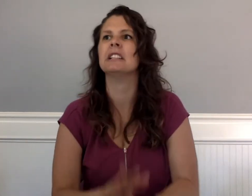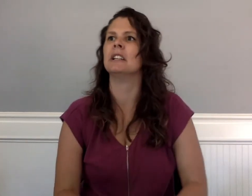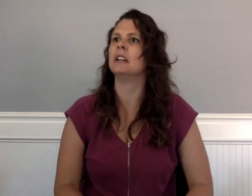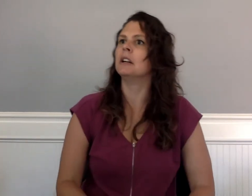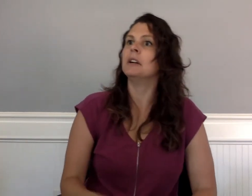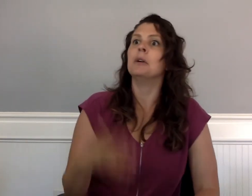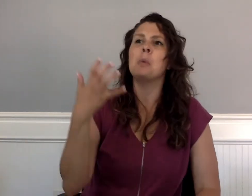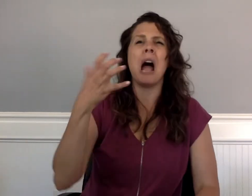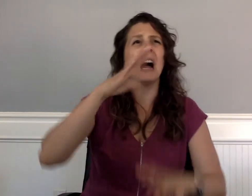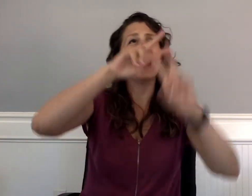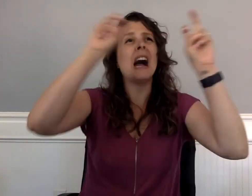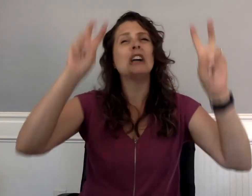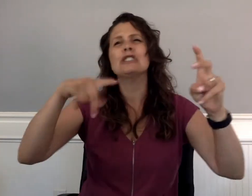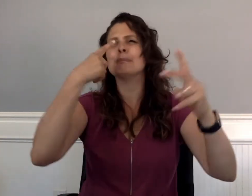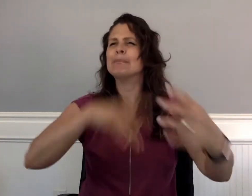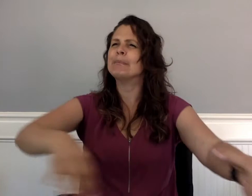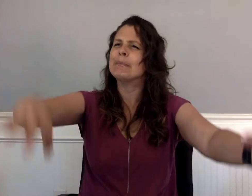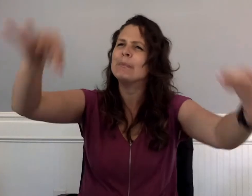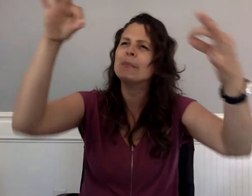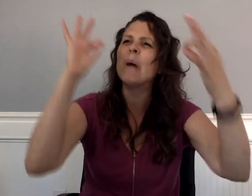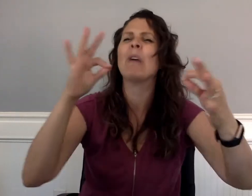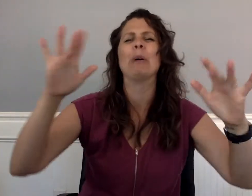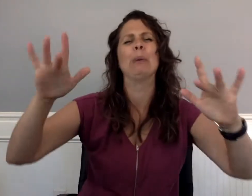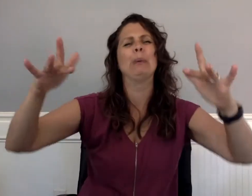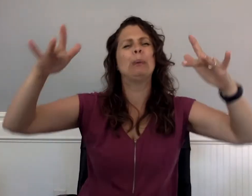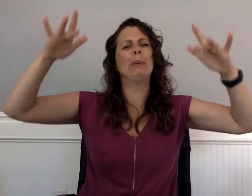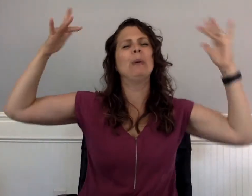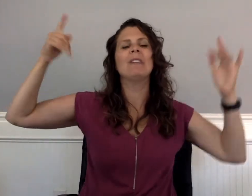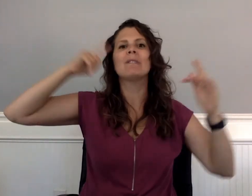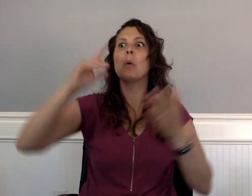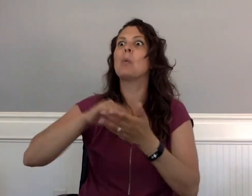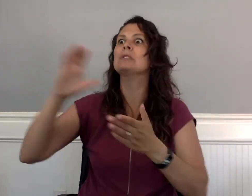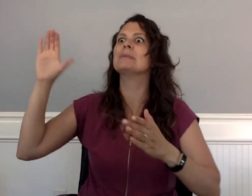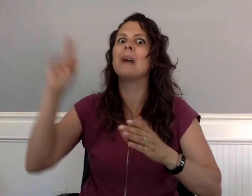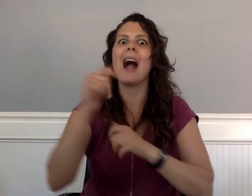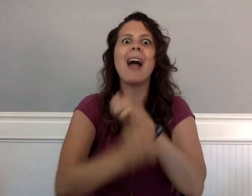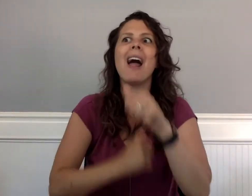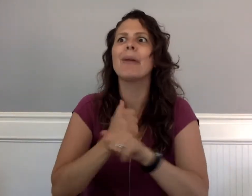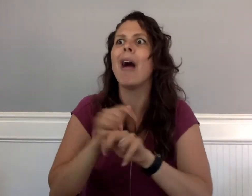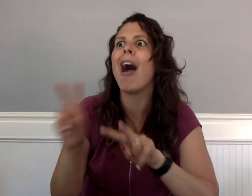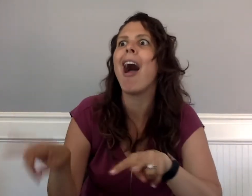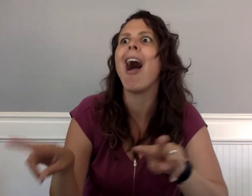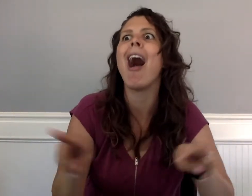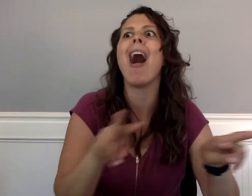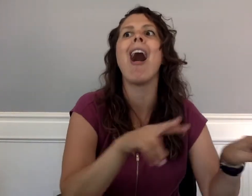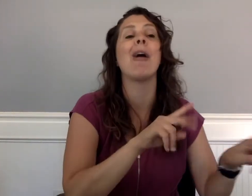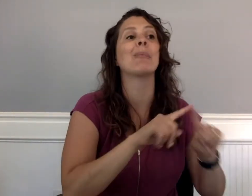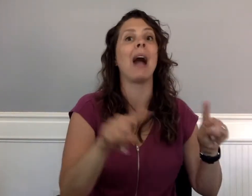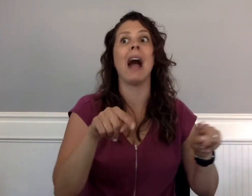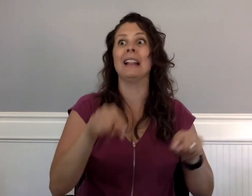Not only does she want the castle to look its best for returning students,